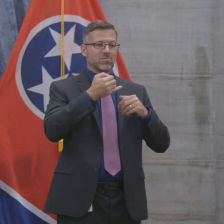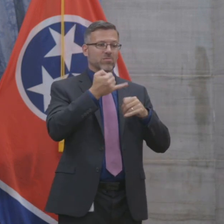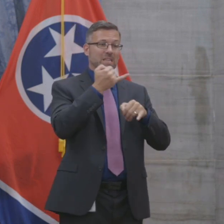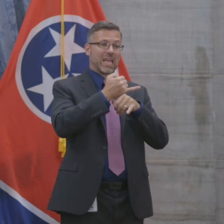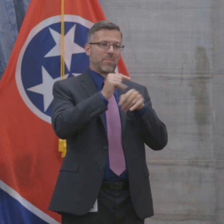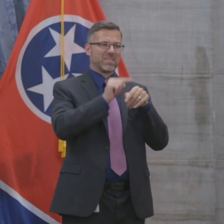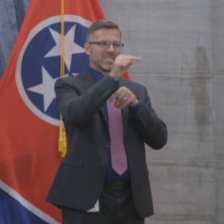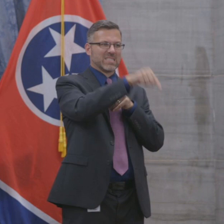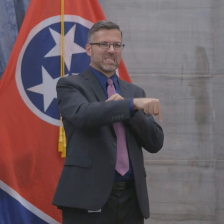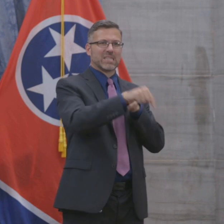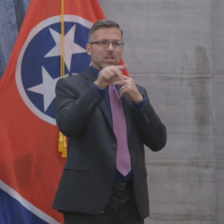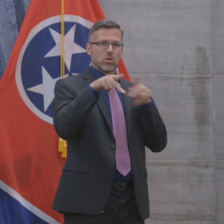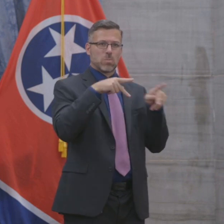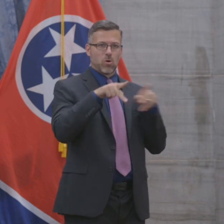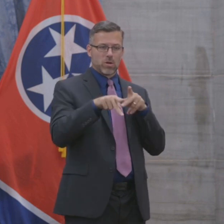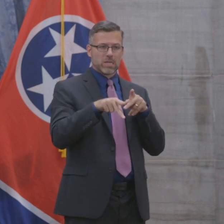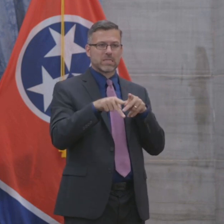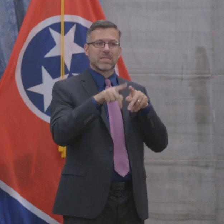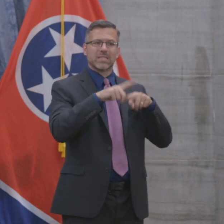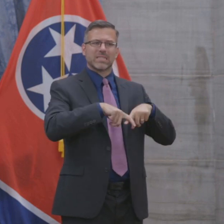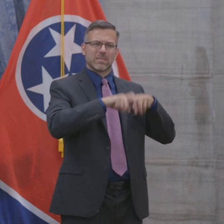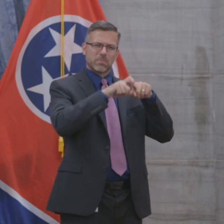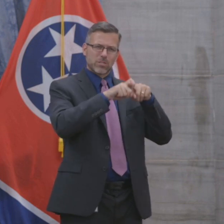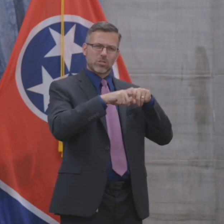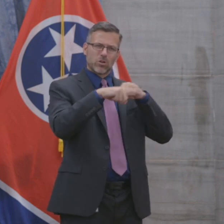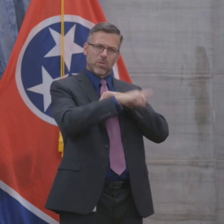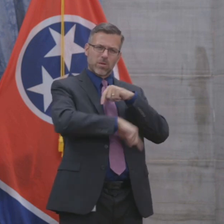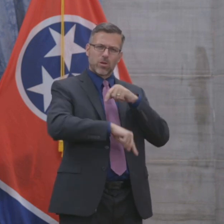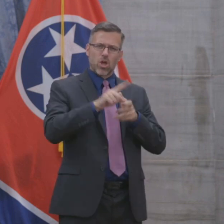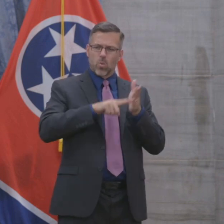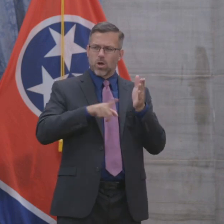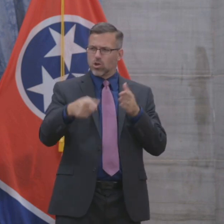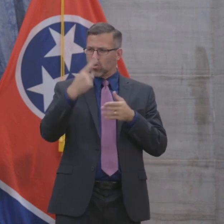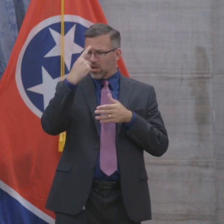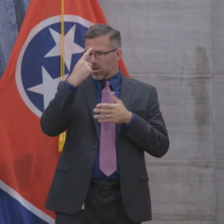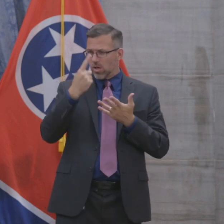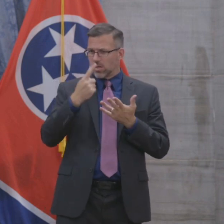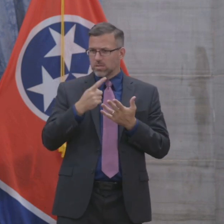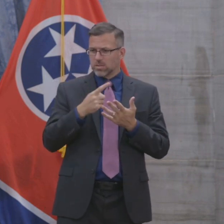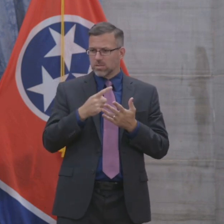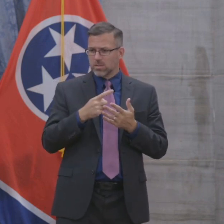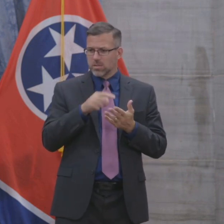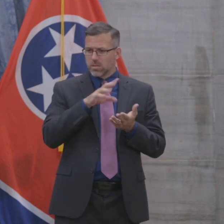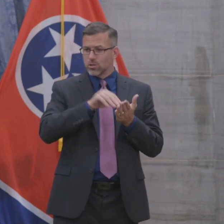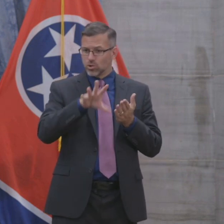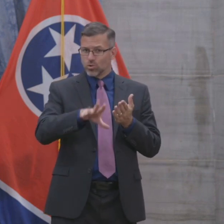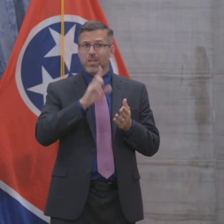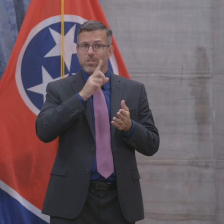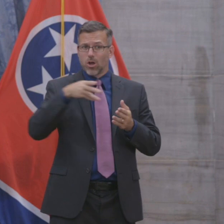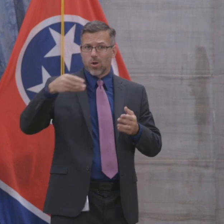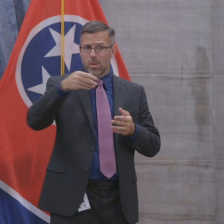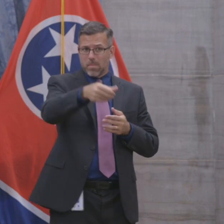board and the school itself doesn't want to disclose that information, I would suppose then the other information